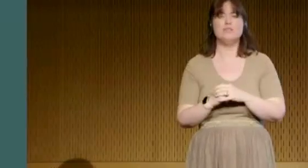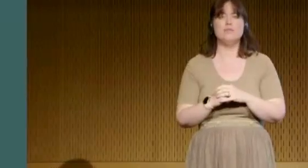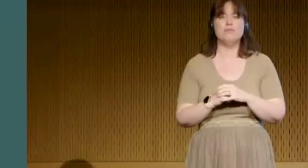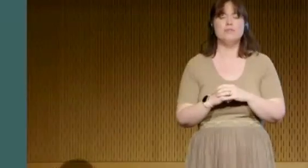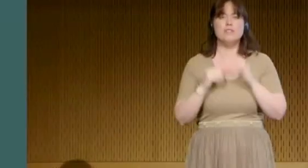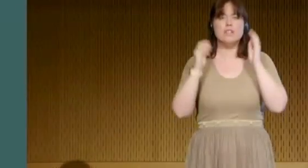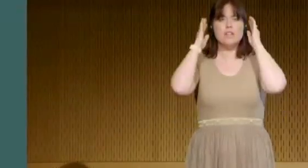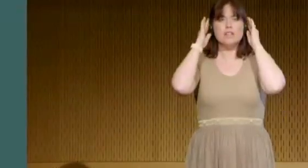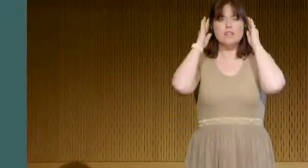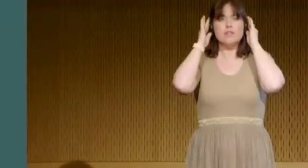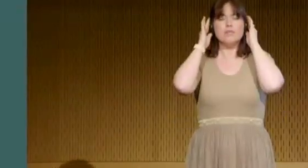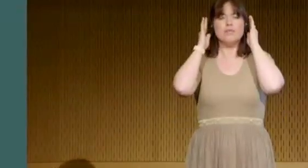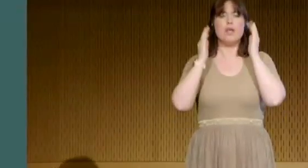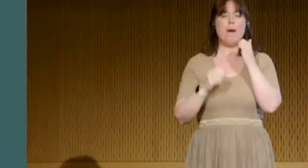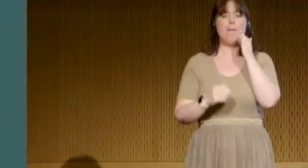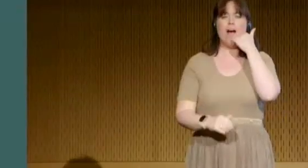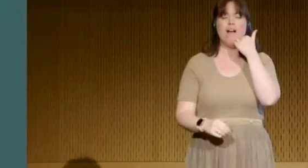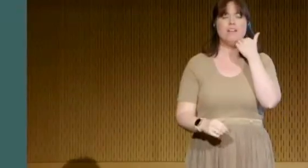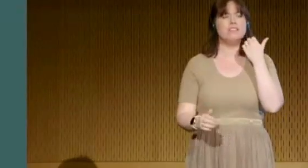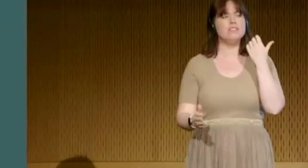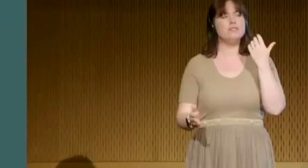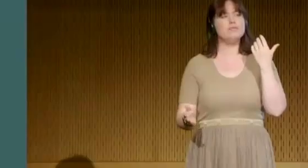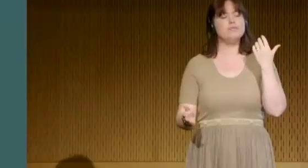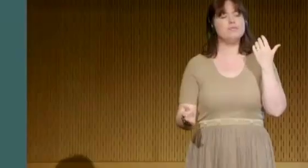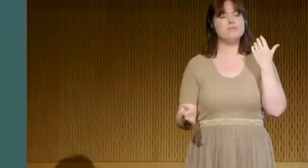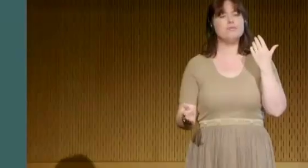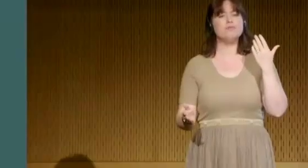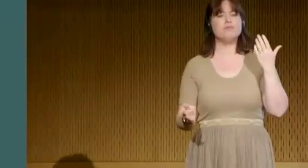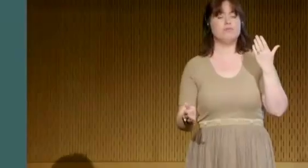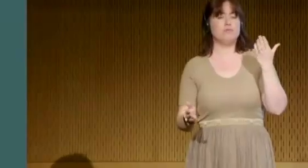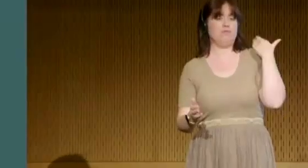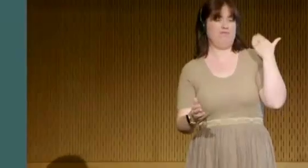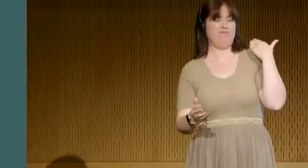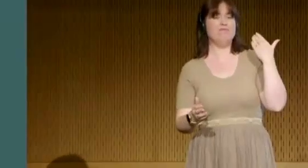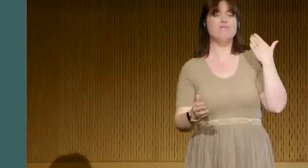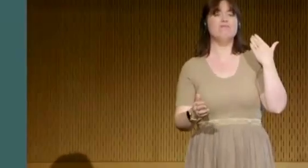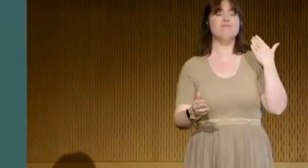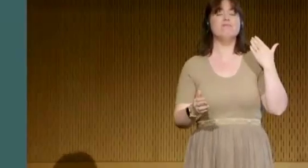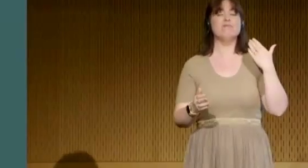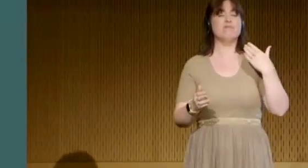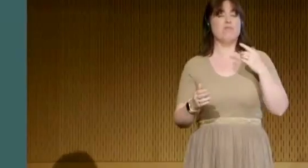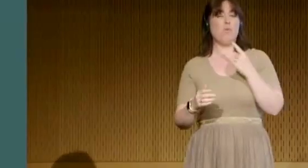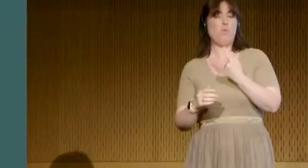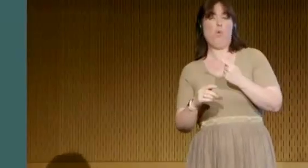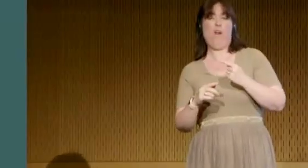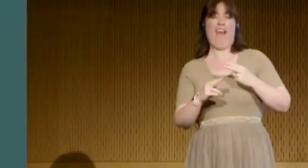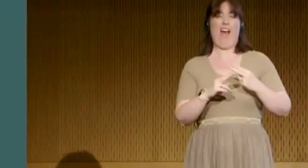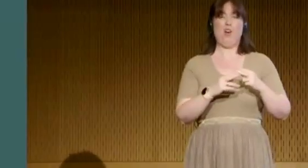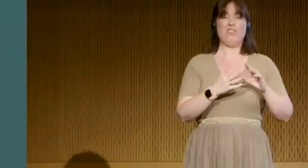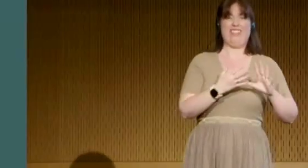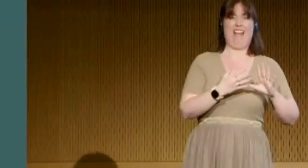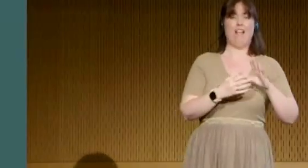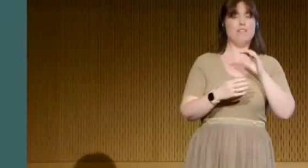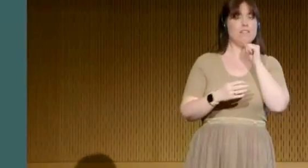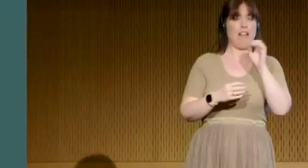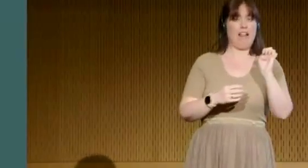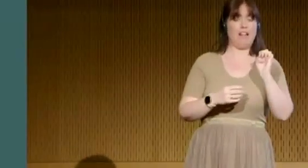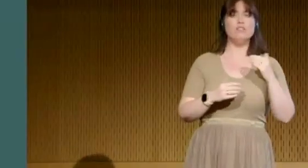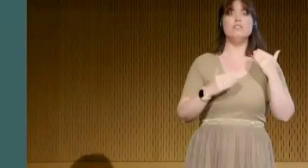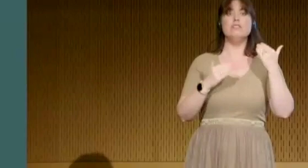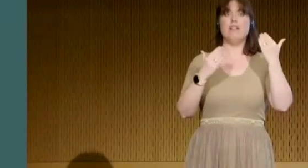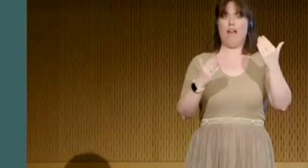moved from a cohort which was mainly native English speakers through to a very different